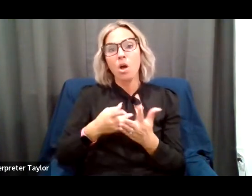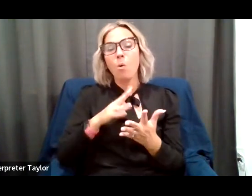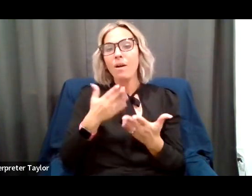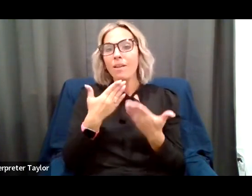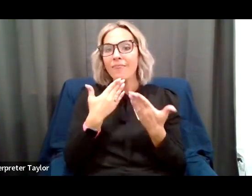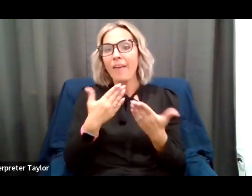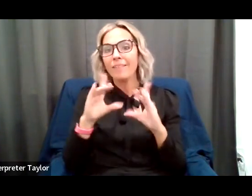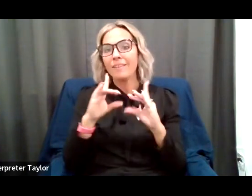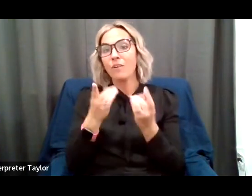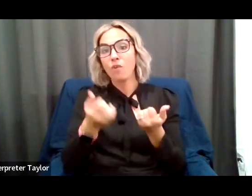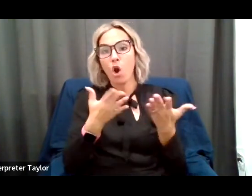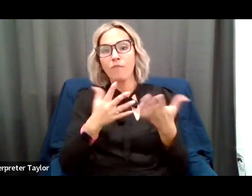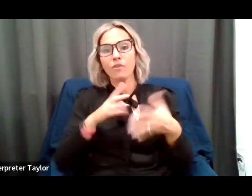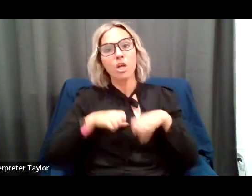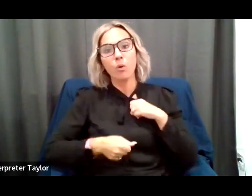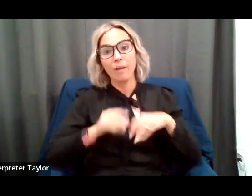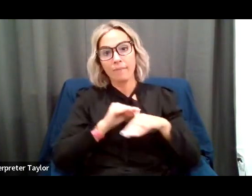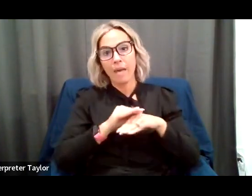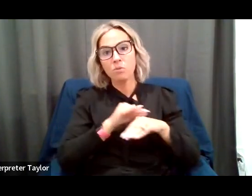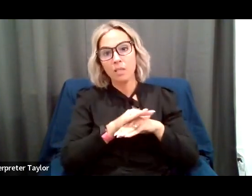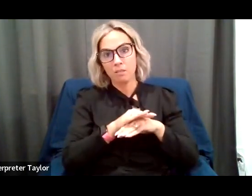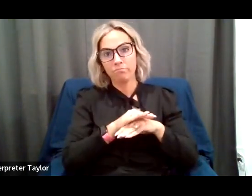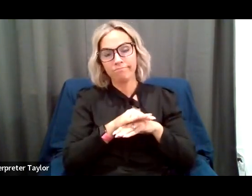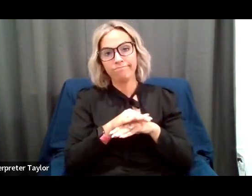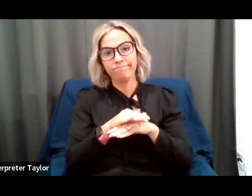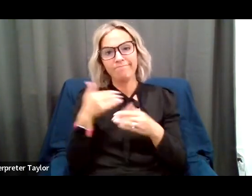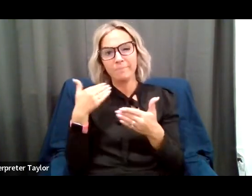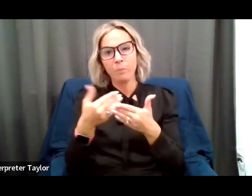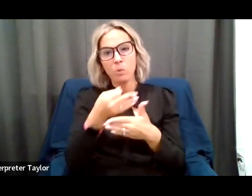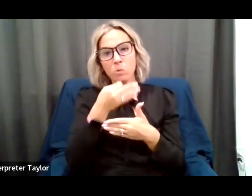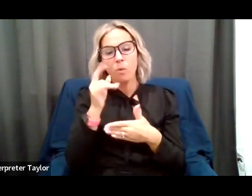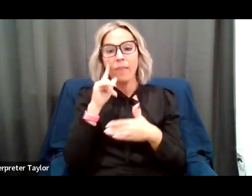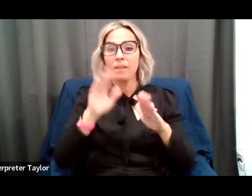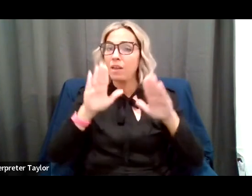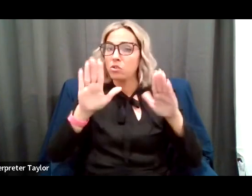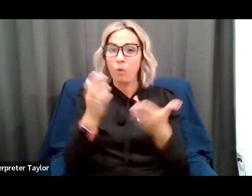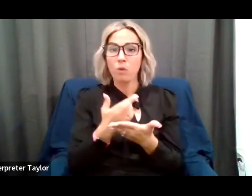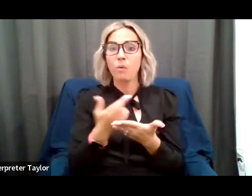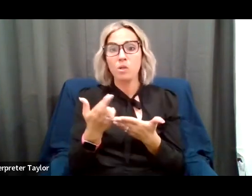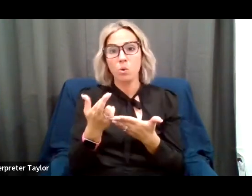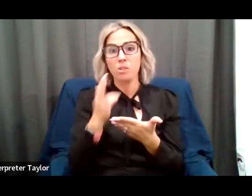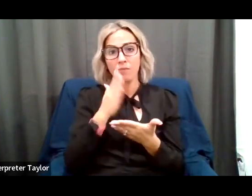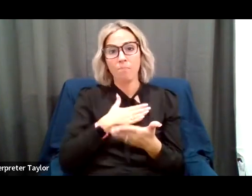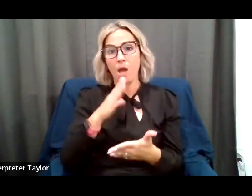the grief counseling, uh, that's coming up soon. I think that's great resources for my colleagues.